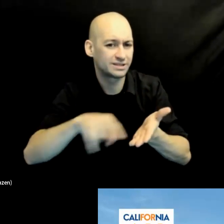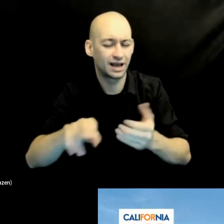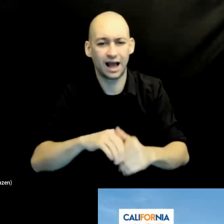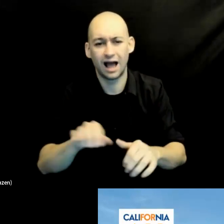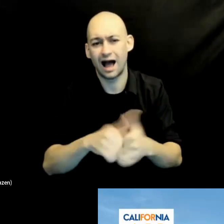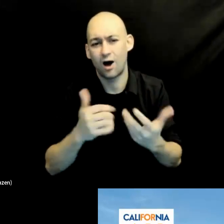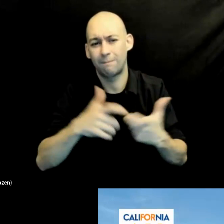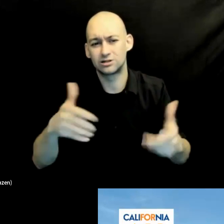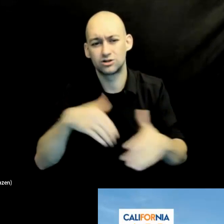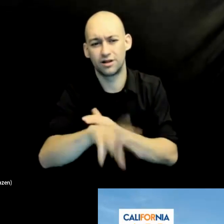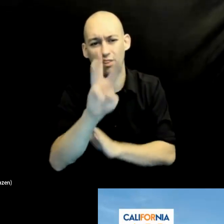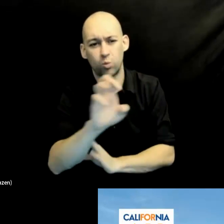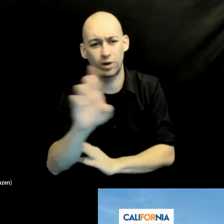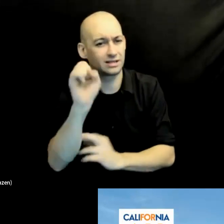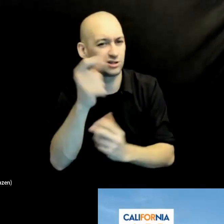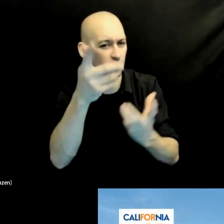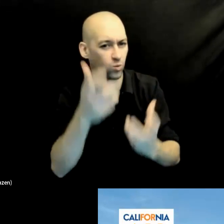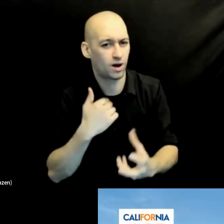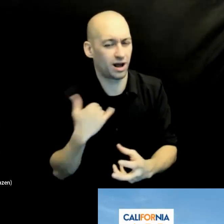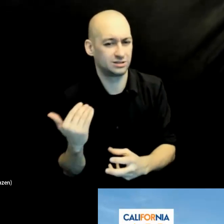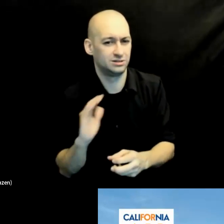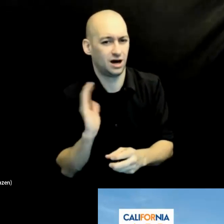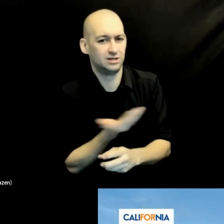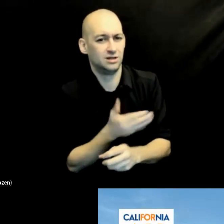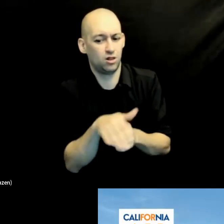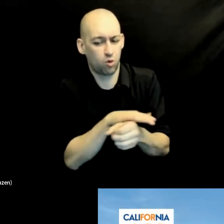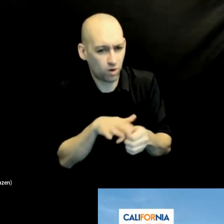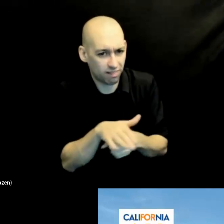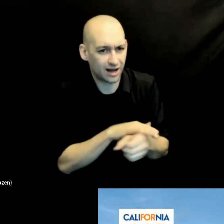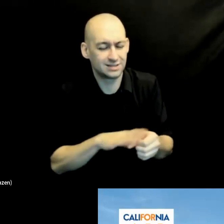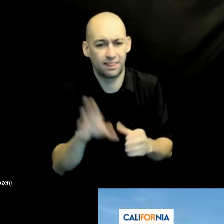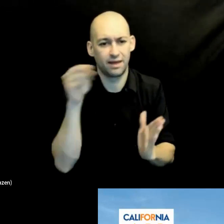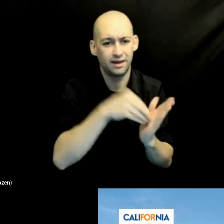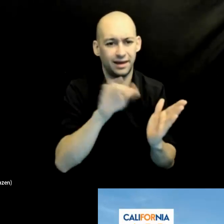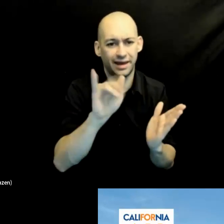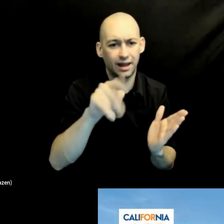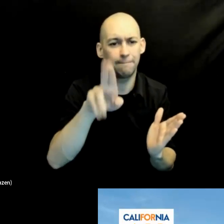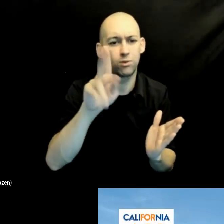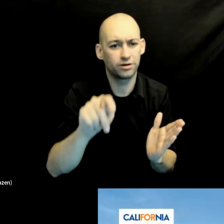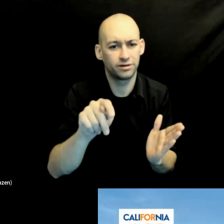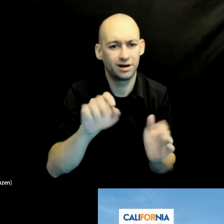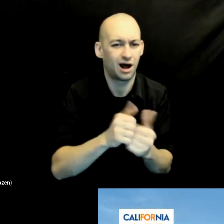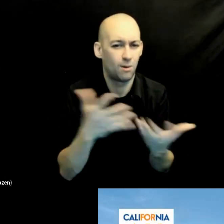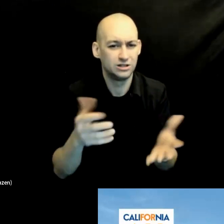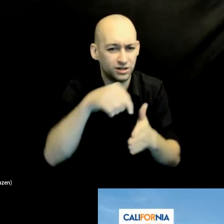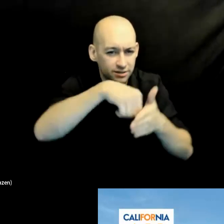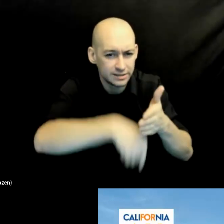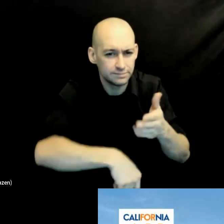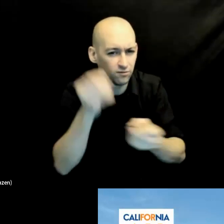in the weeds do you really want us to localize our input? Does that make sense? I think it does make